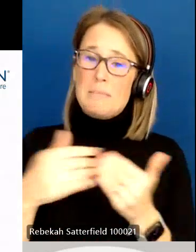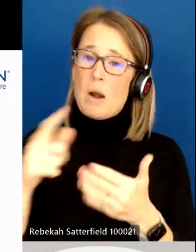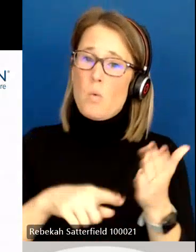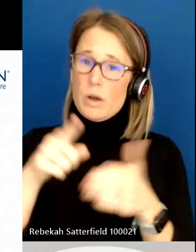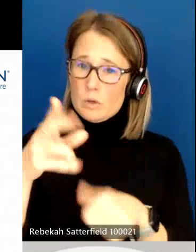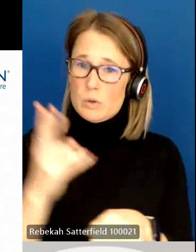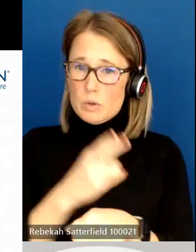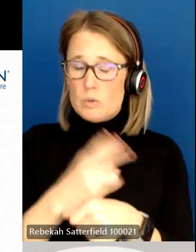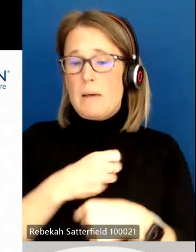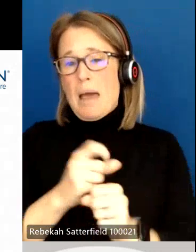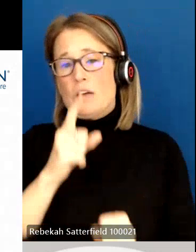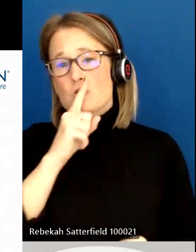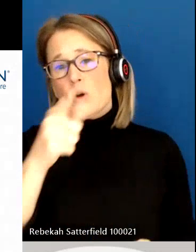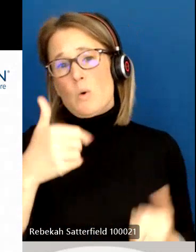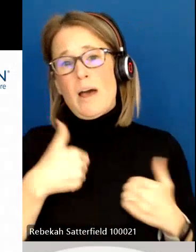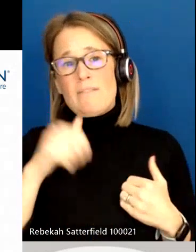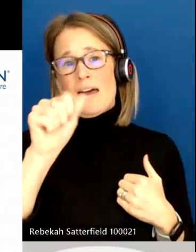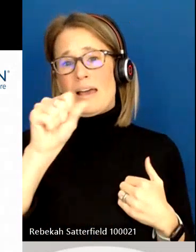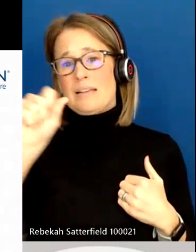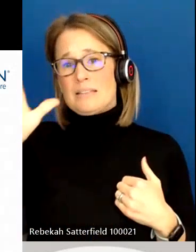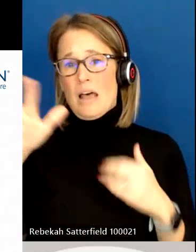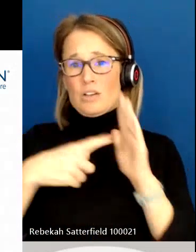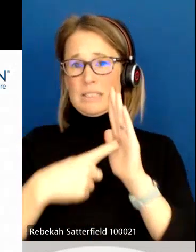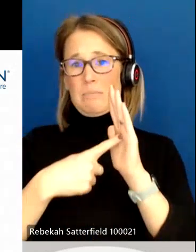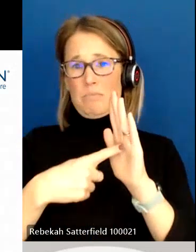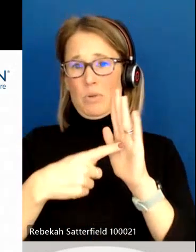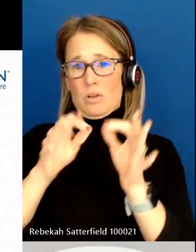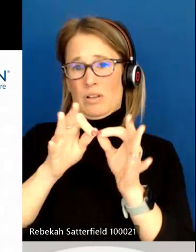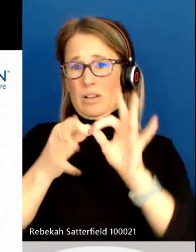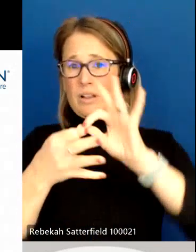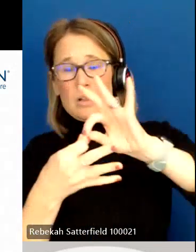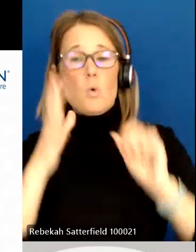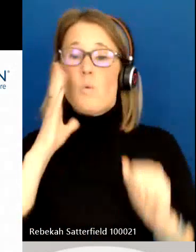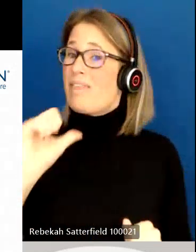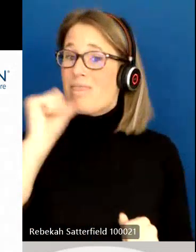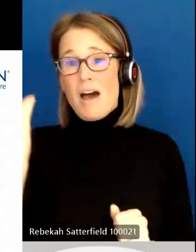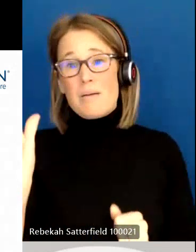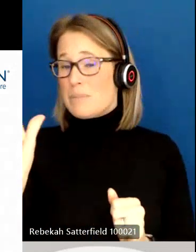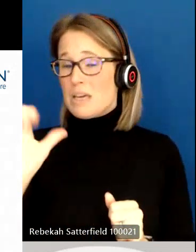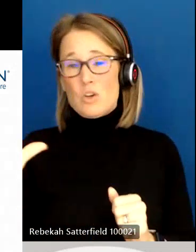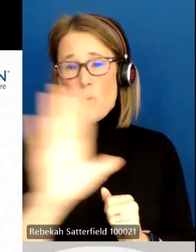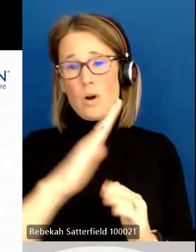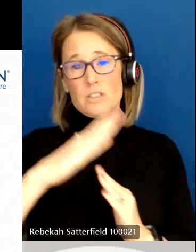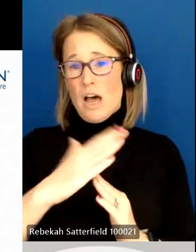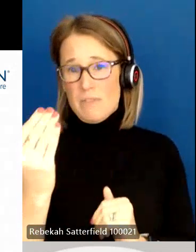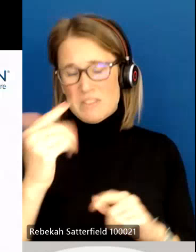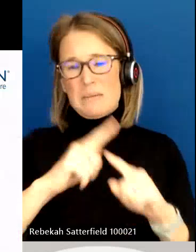that you have an ASL symbol in it it won't be your top 15 languages but add it as a 16th be inclusive